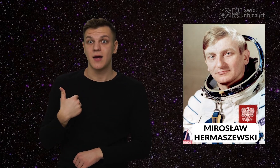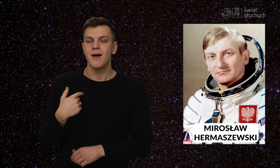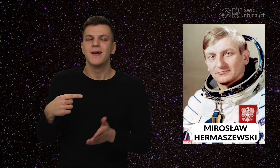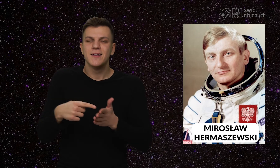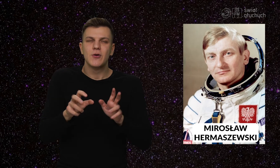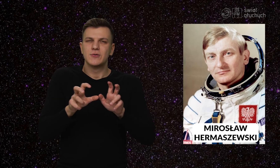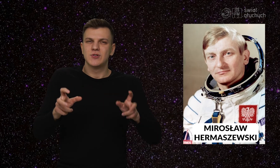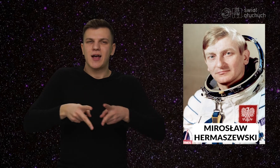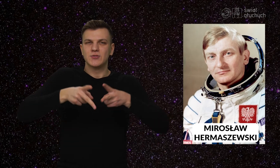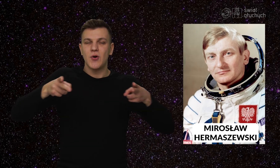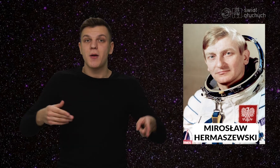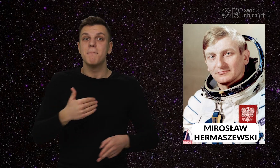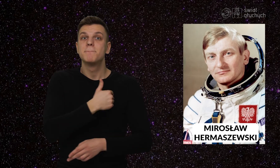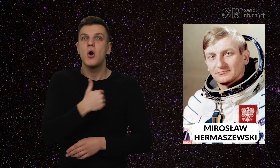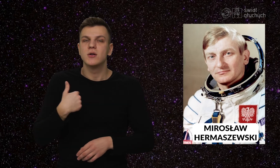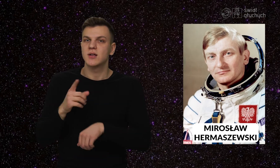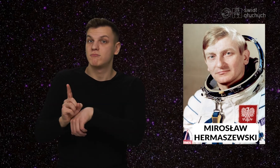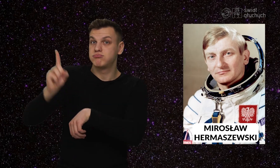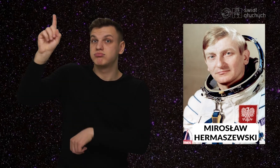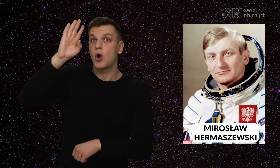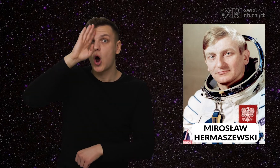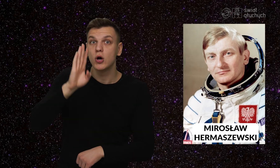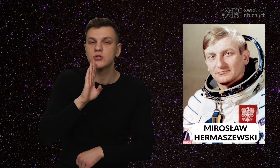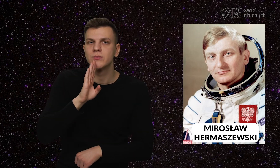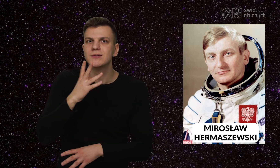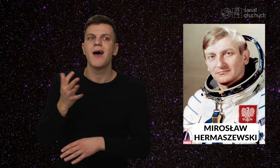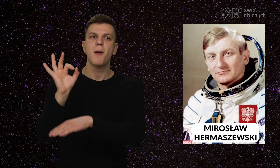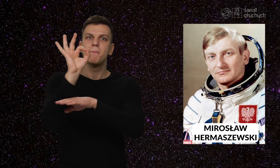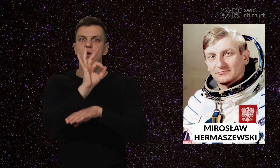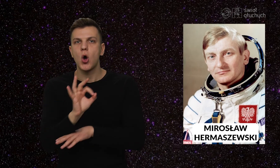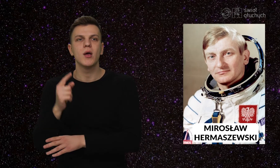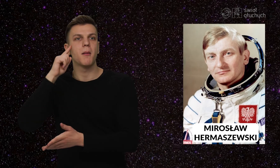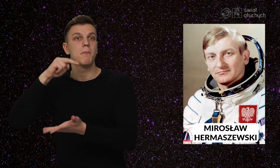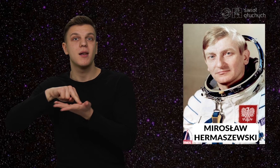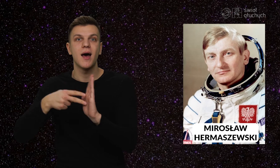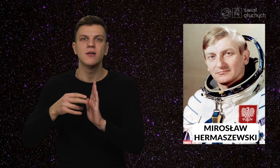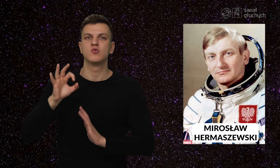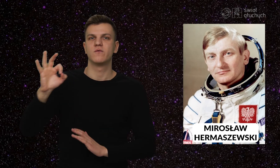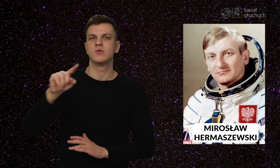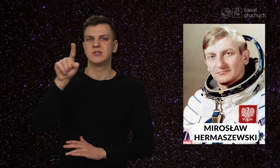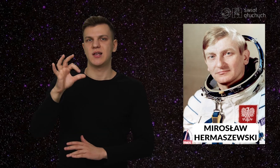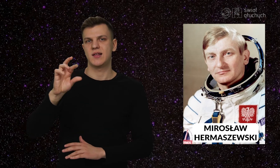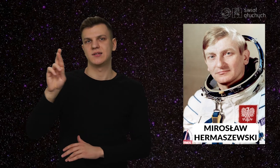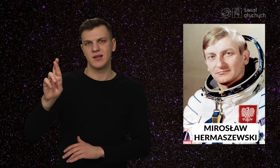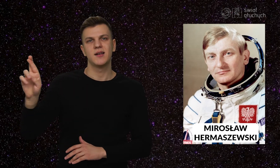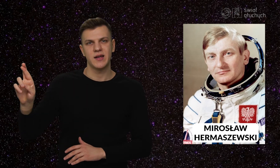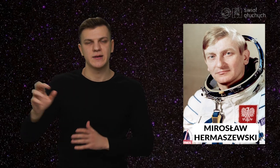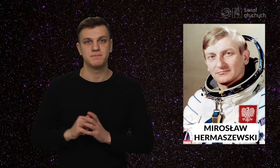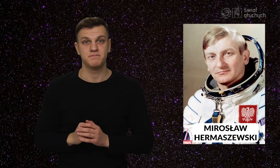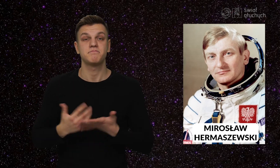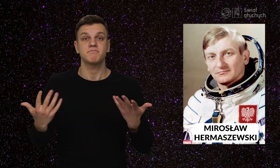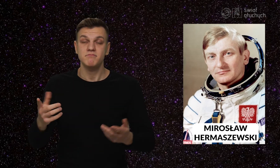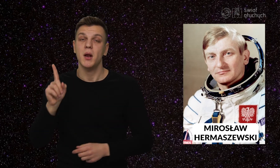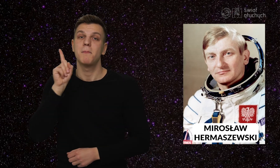the flight itself was organized by the USSR authorities,